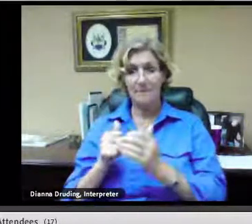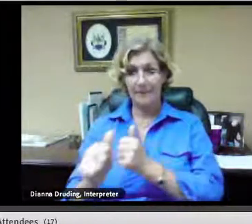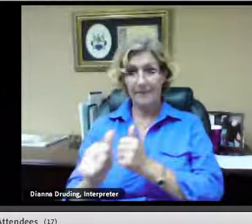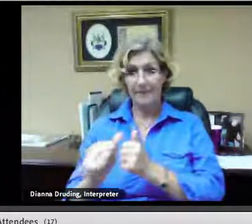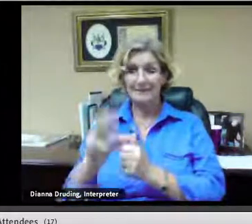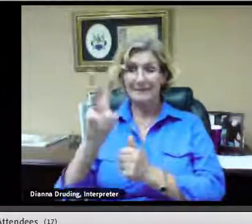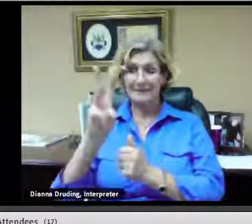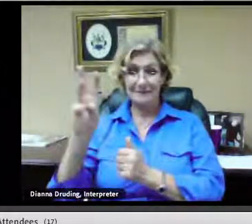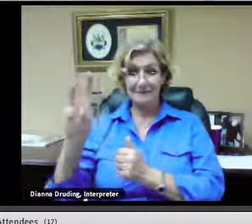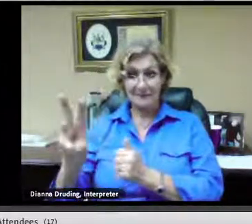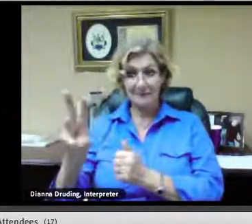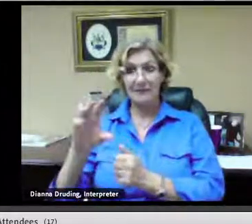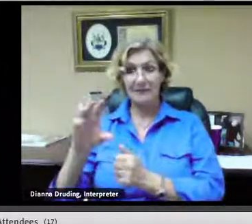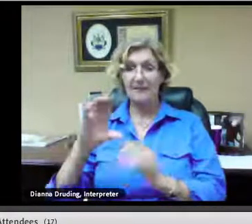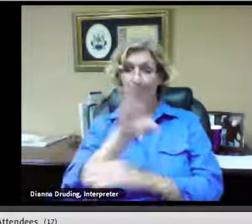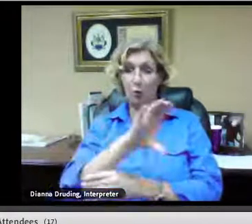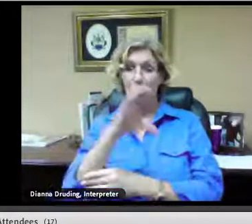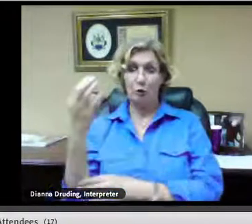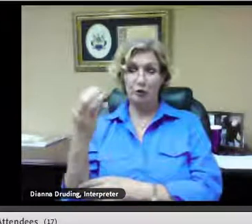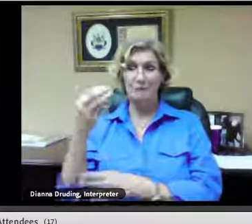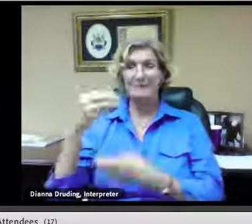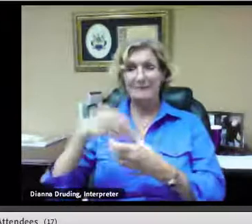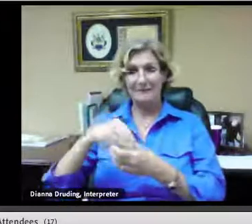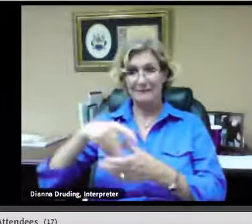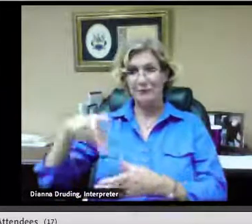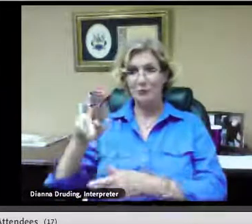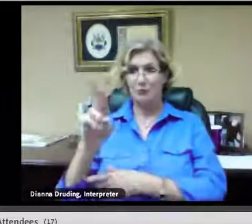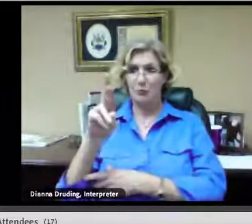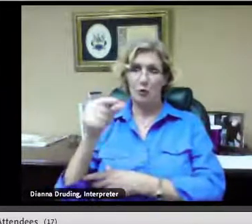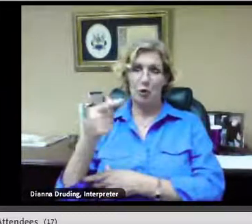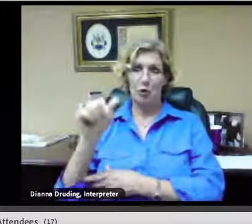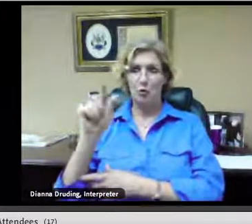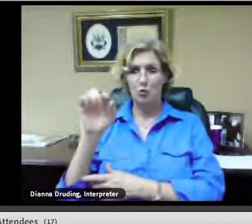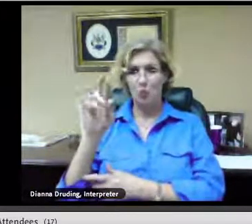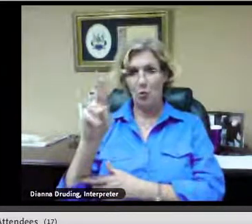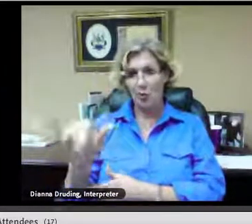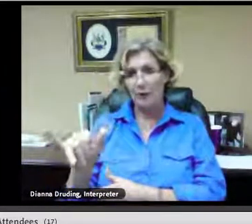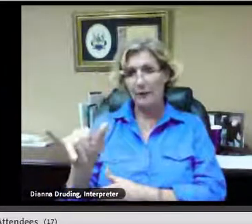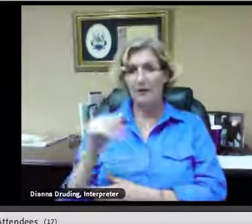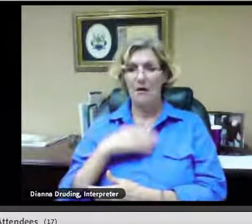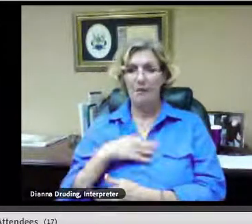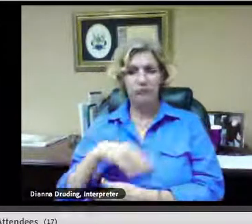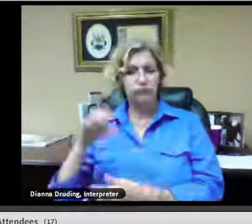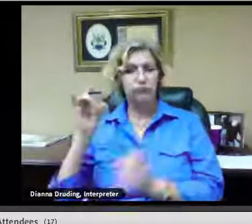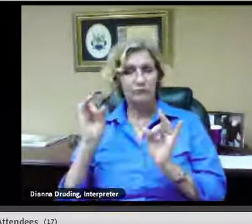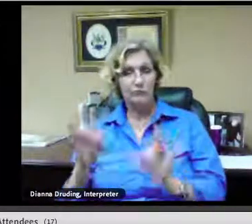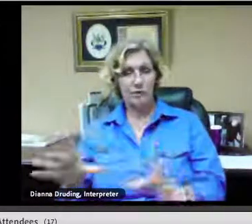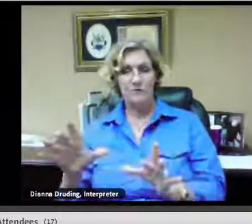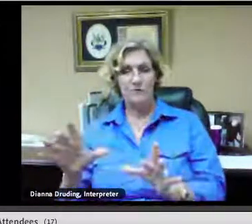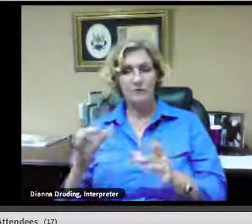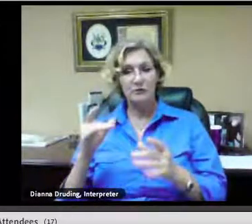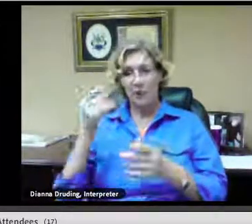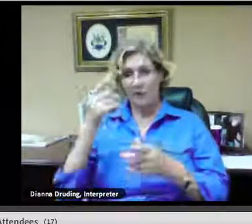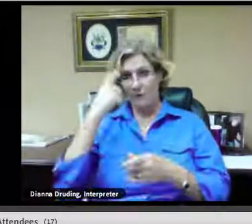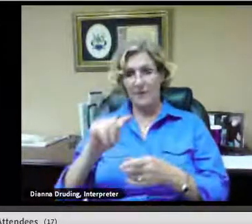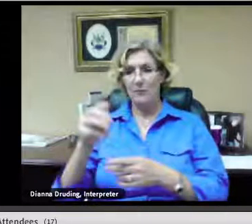appalling conditions at state institutions for people with developmental disabilities, and we have the Architectural Barriers Act passed.